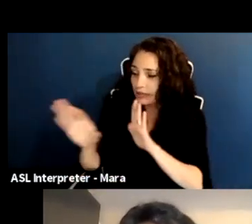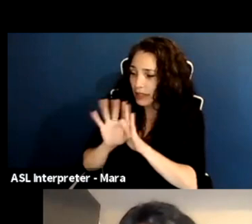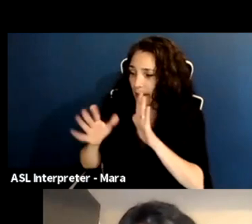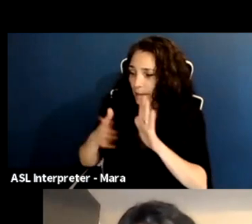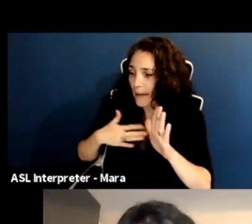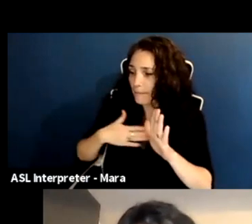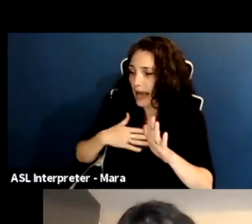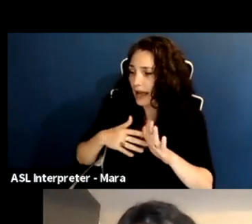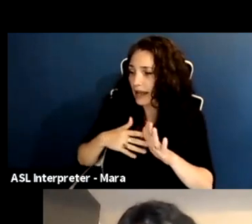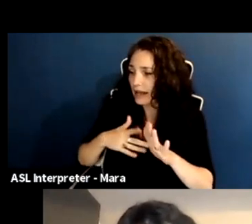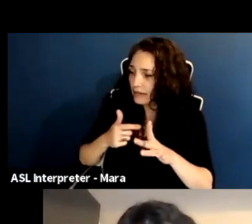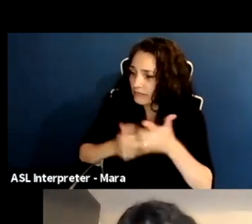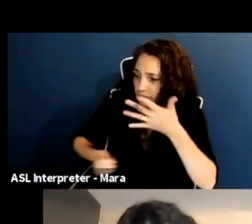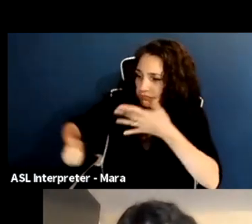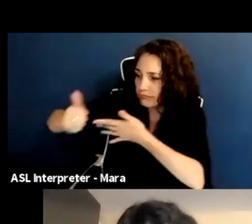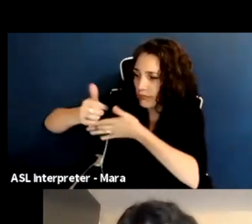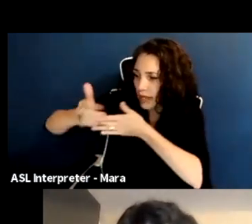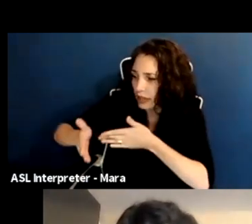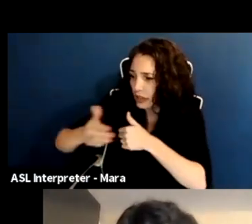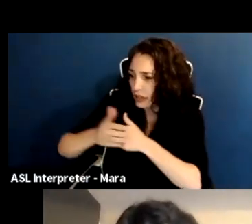My uncle was chief, my grandfather was chief.